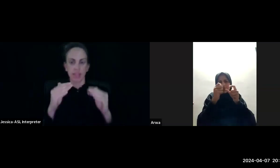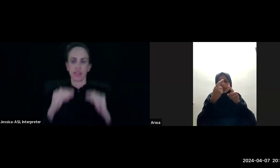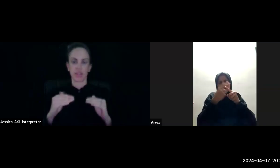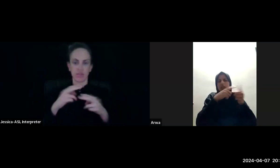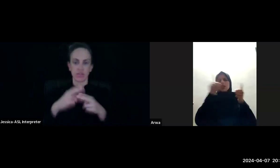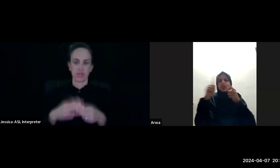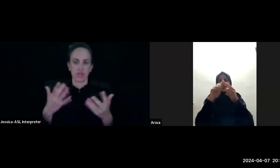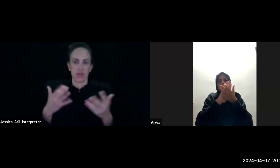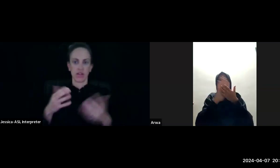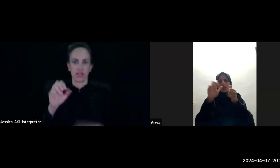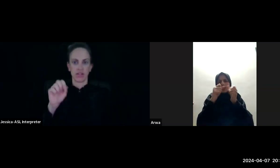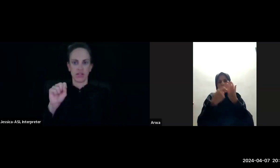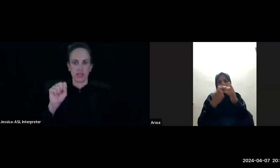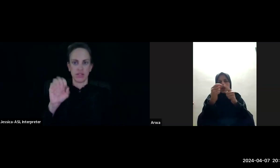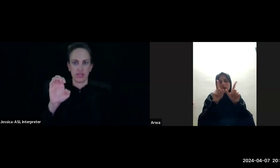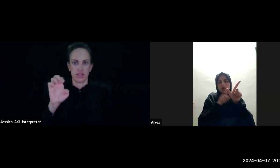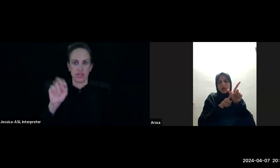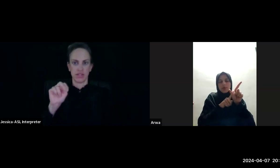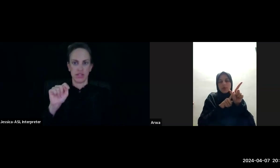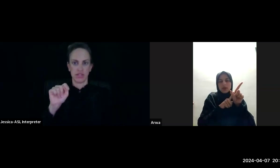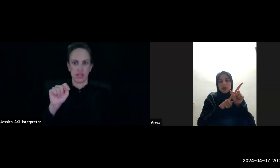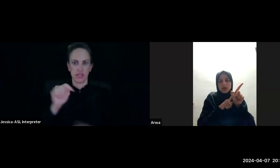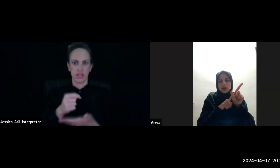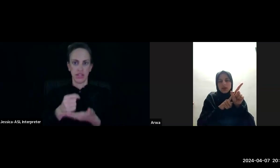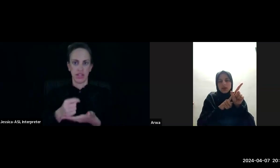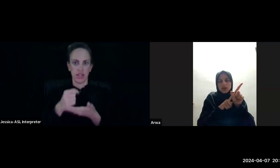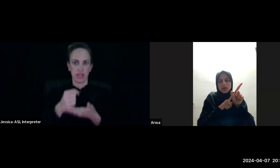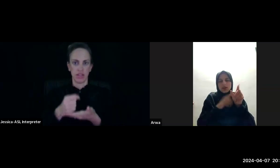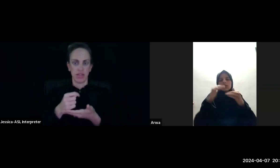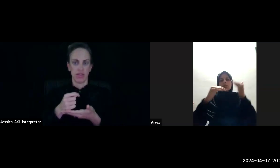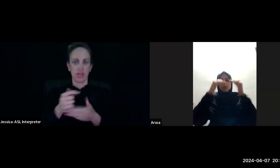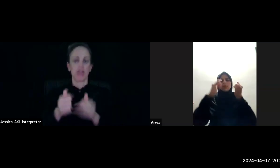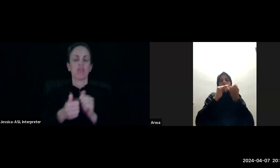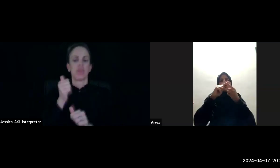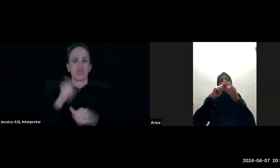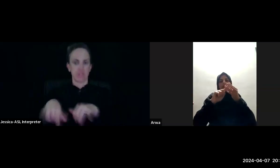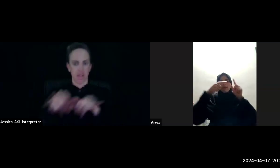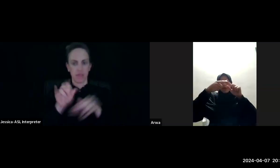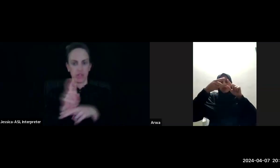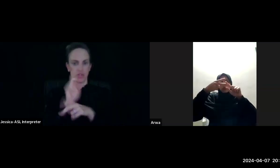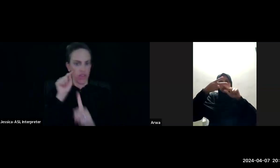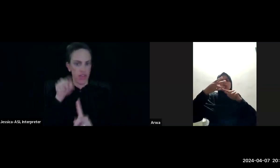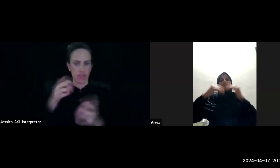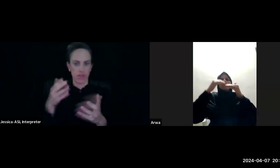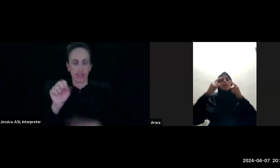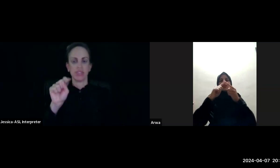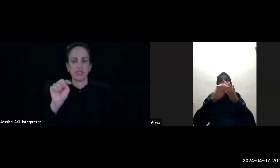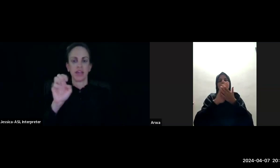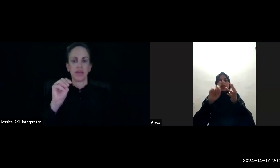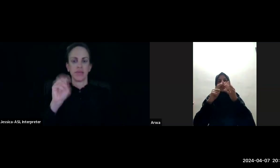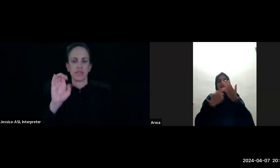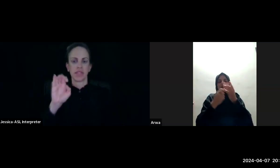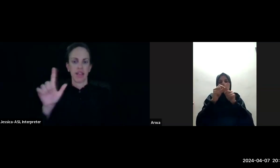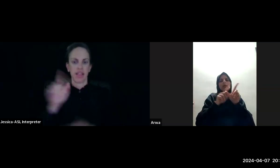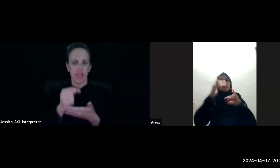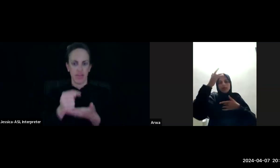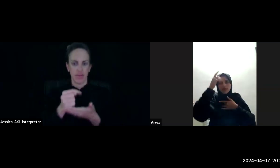common one used in that is the Stem Cell Therapy. okay so in that there are different techniques